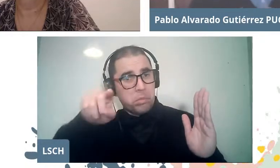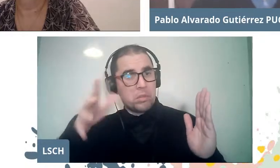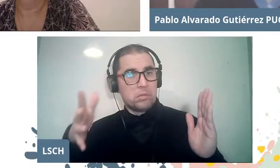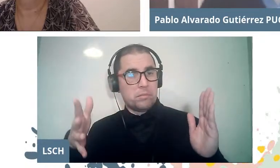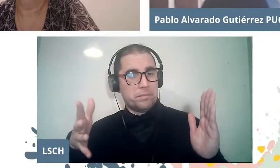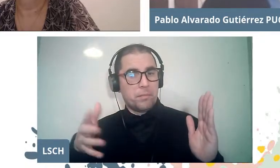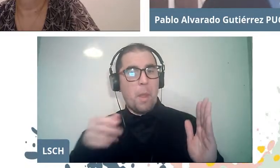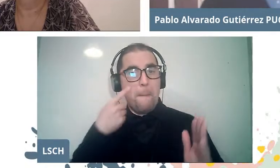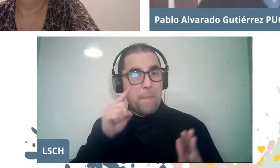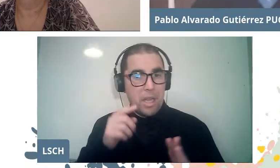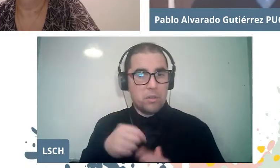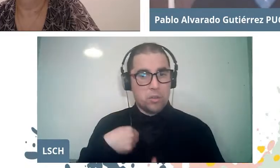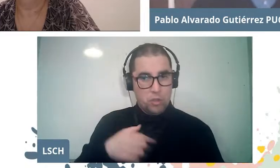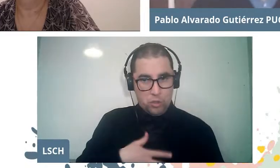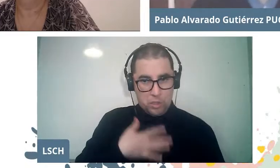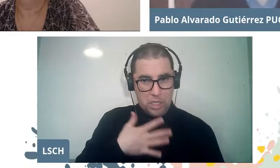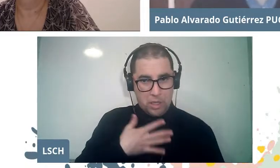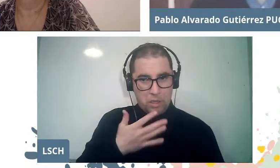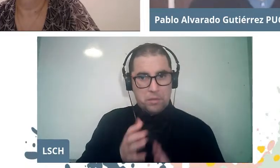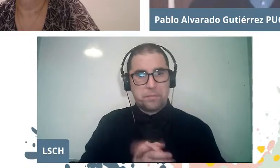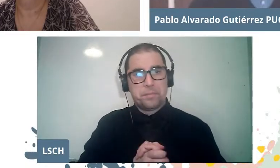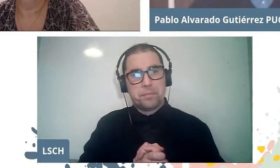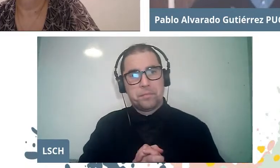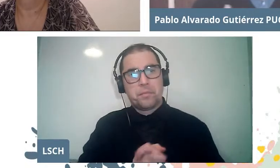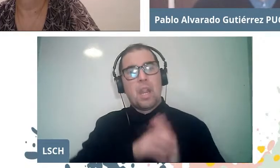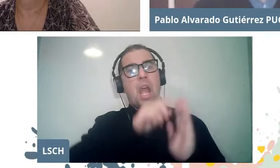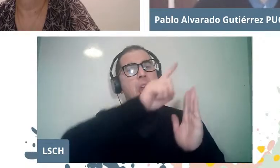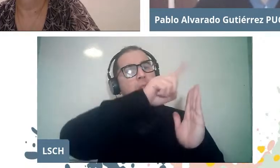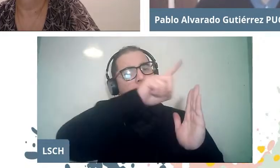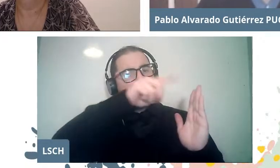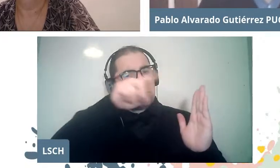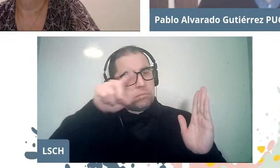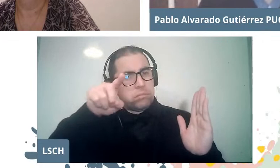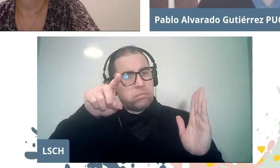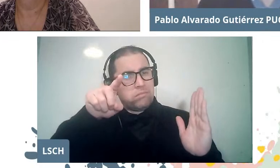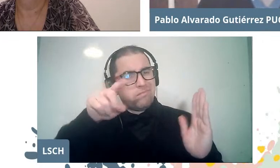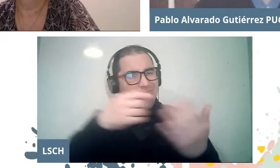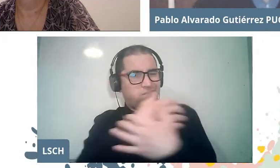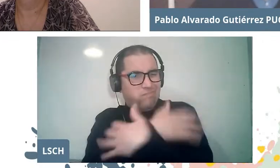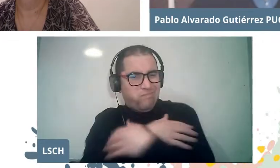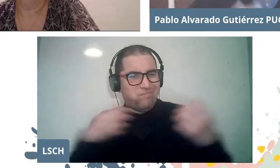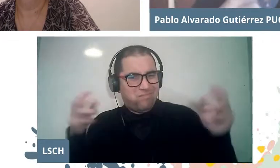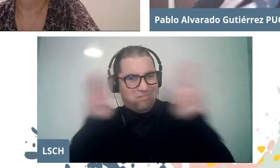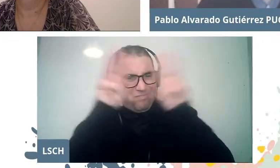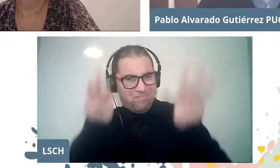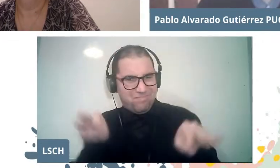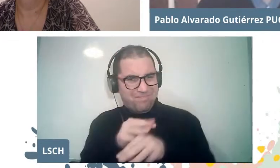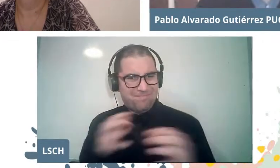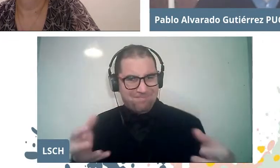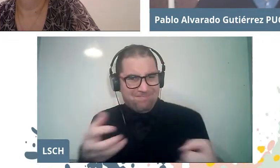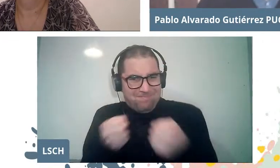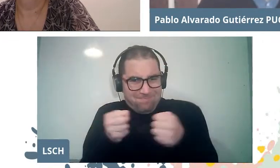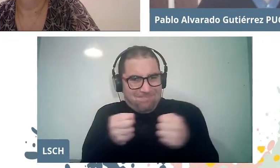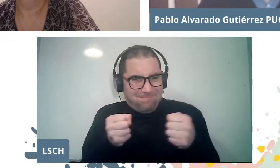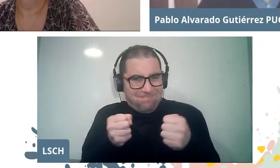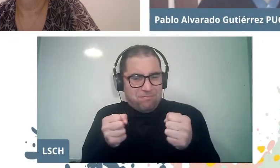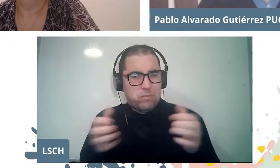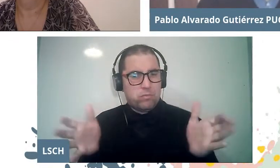If I feel that tonality is a straitjacket that prevents me from expressing myself,